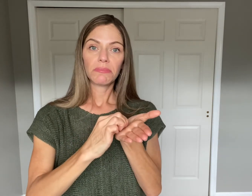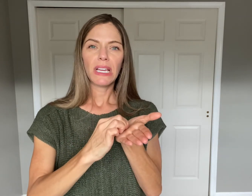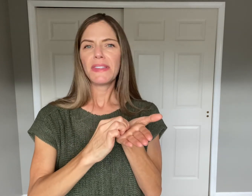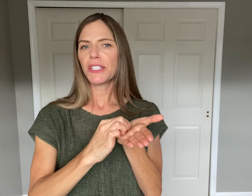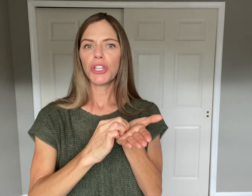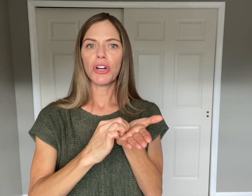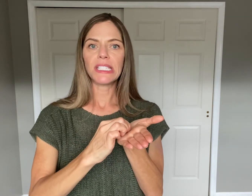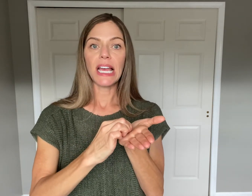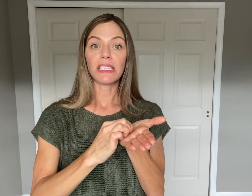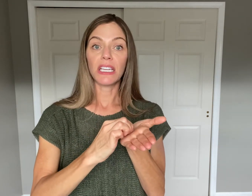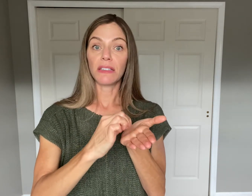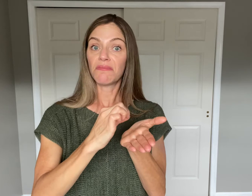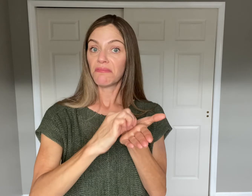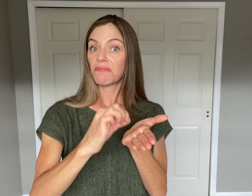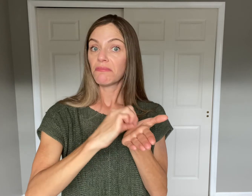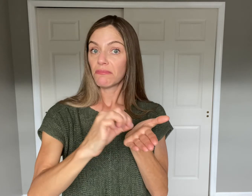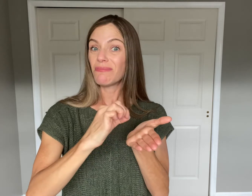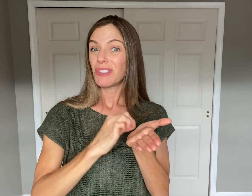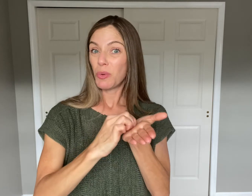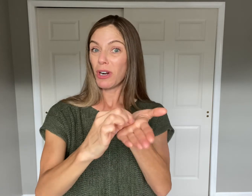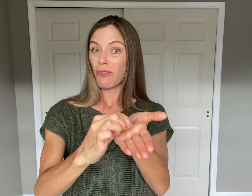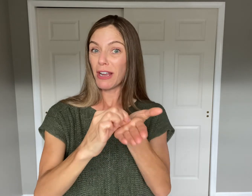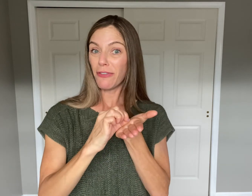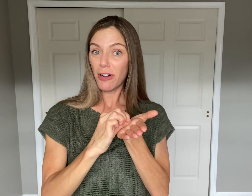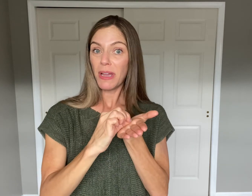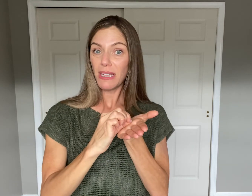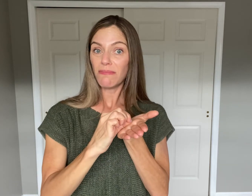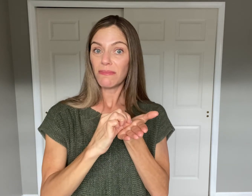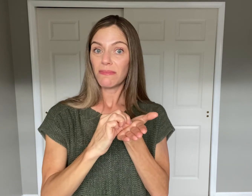And this in turn is asking: "Do you want to write for a bit?"